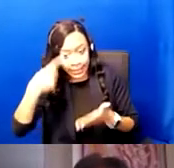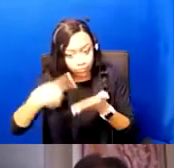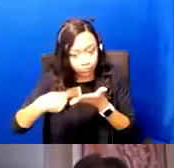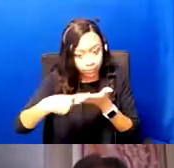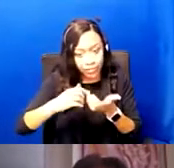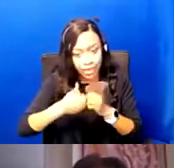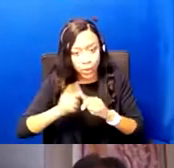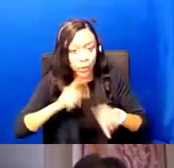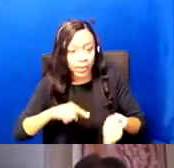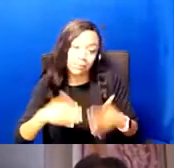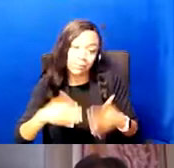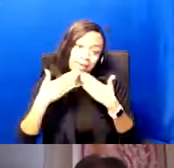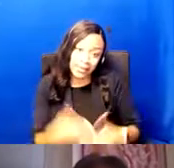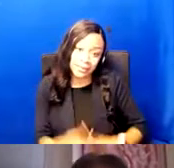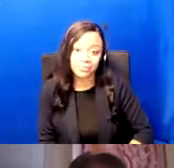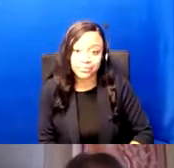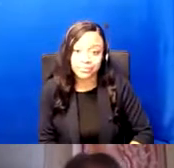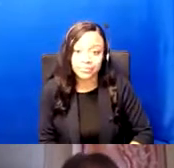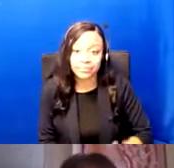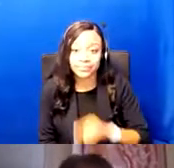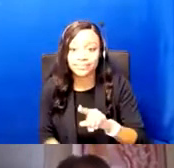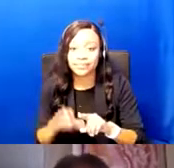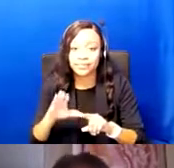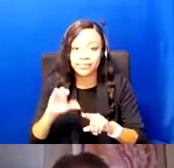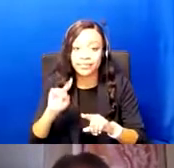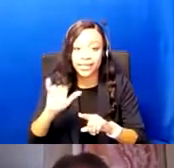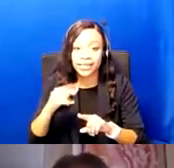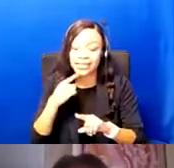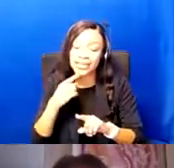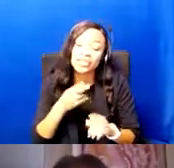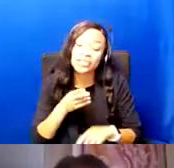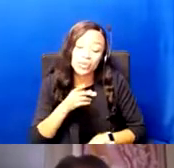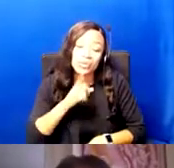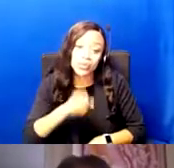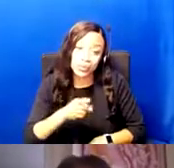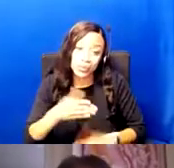Thank you So true. Thank you, Ichun. Rally appreciate that.